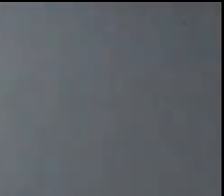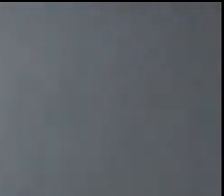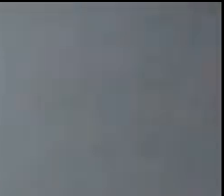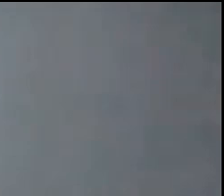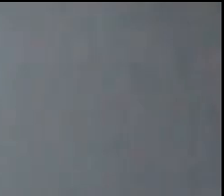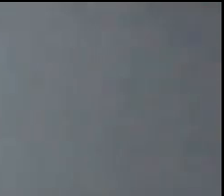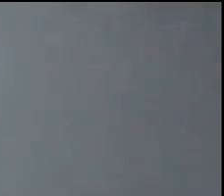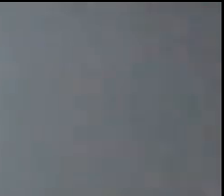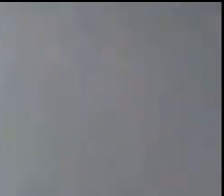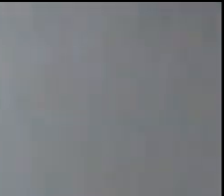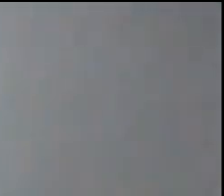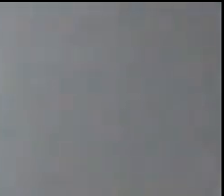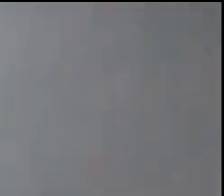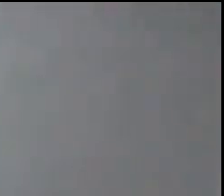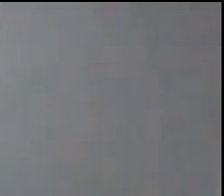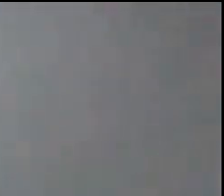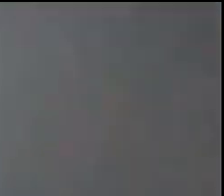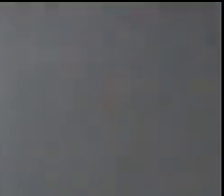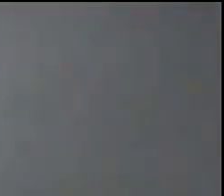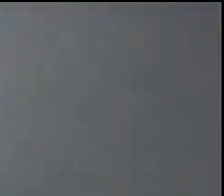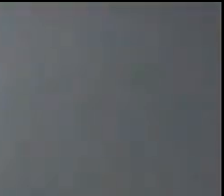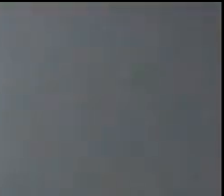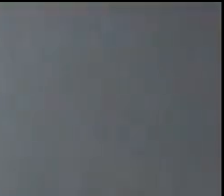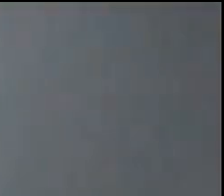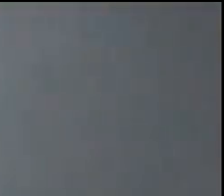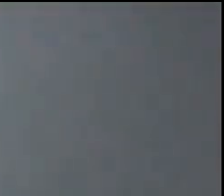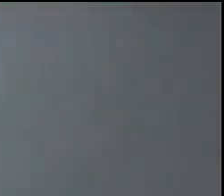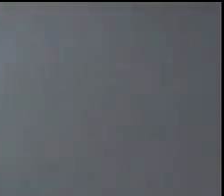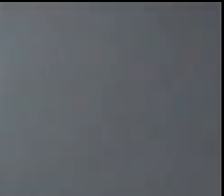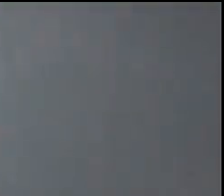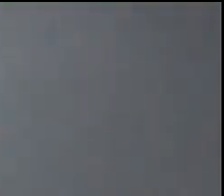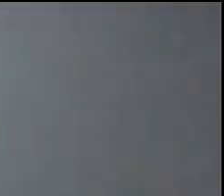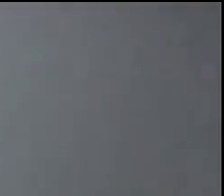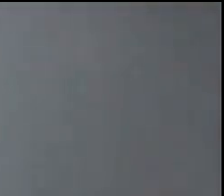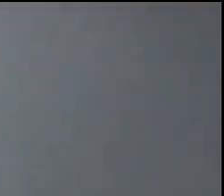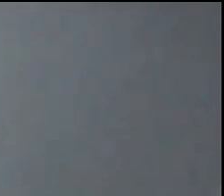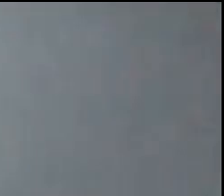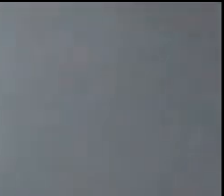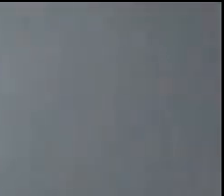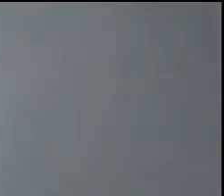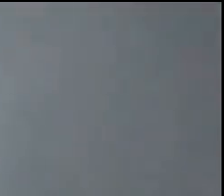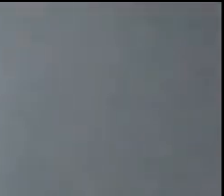So this includes impairment groups, including those who remain underrepresented within the disability movement